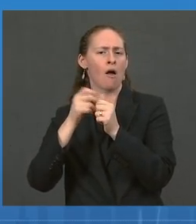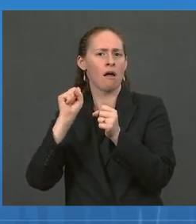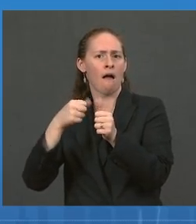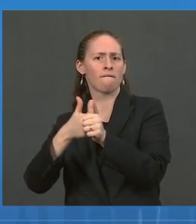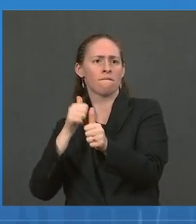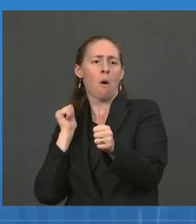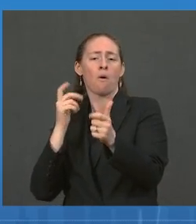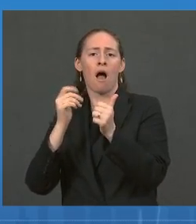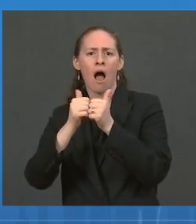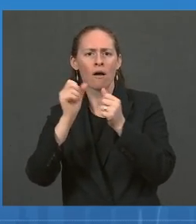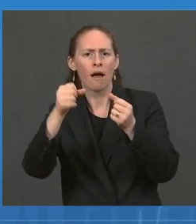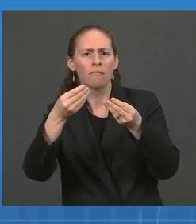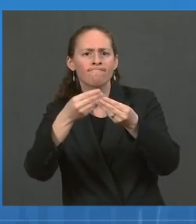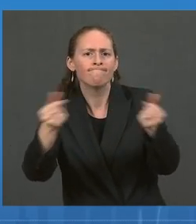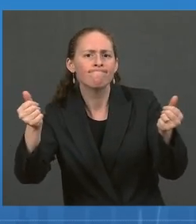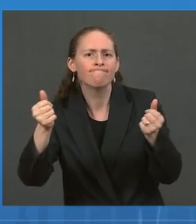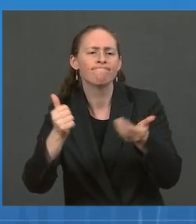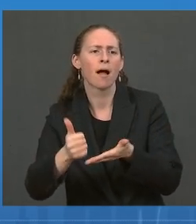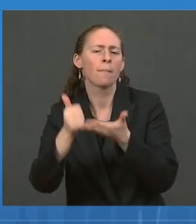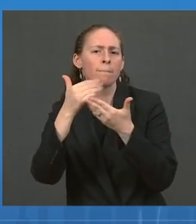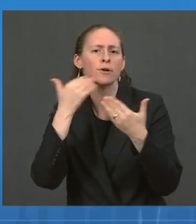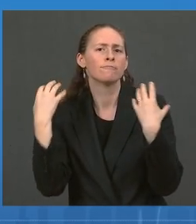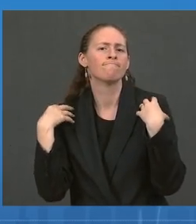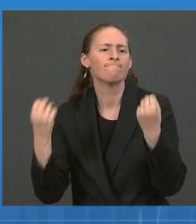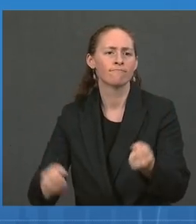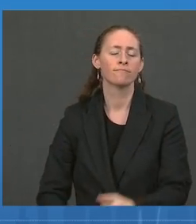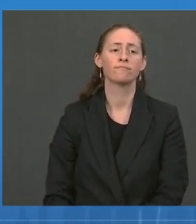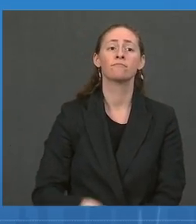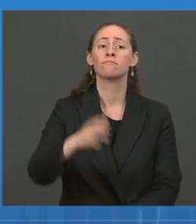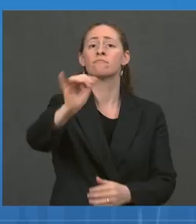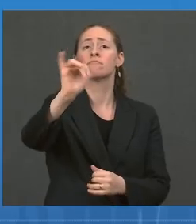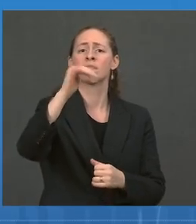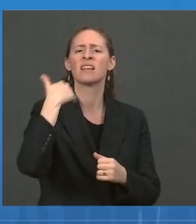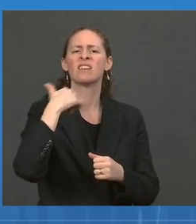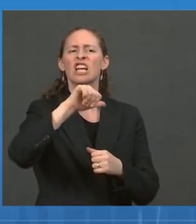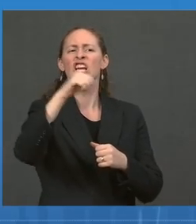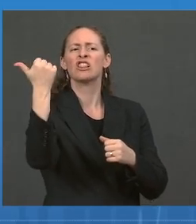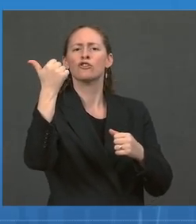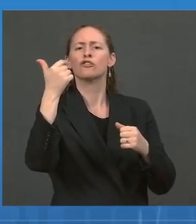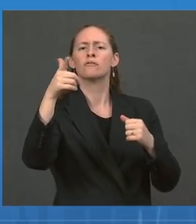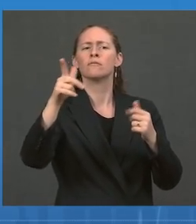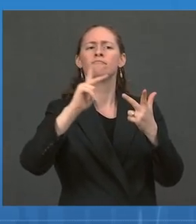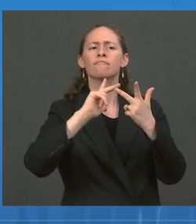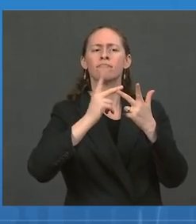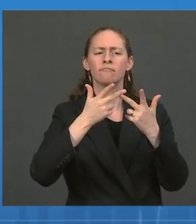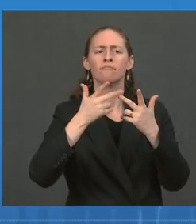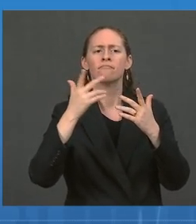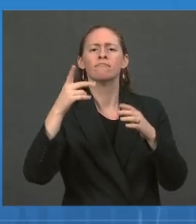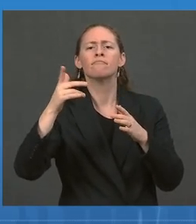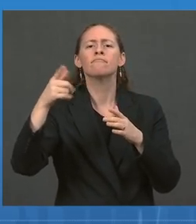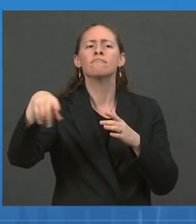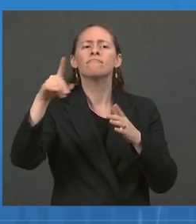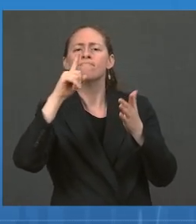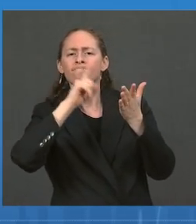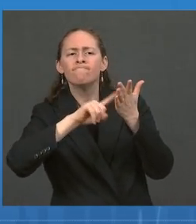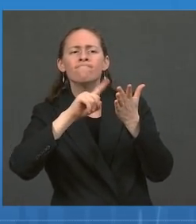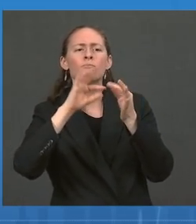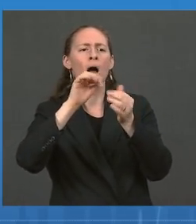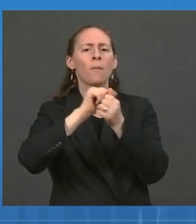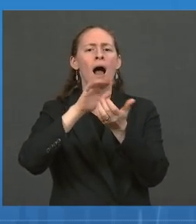that we also have cohort studies ongoing with numerous academic institutions, as well as surveillance studies, that are doing survey data,